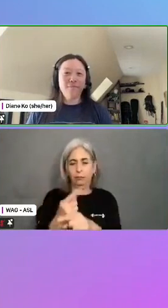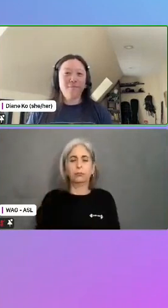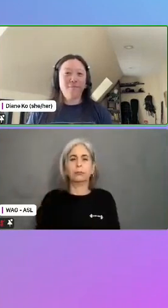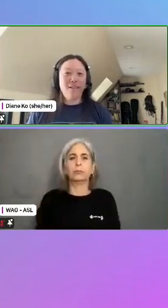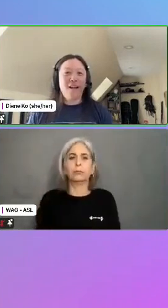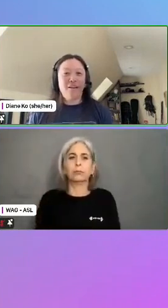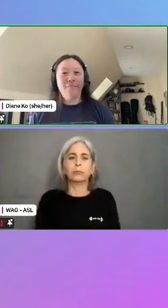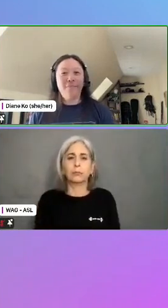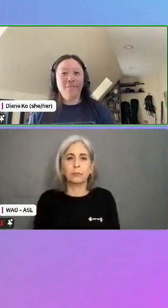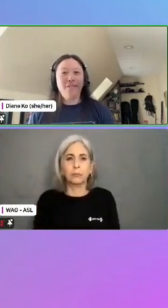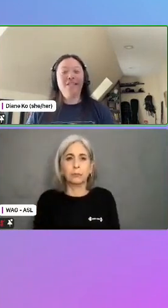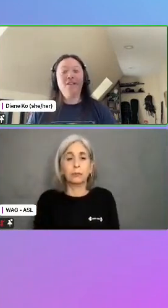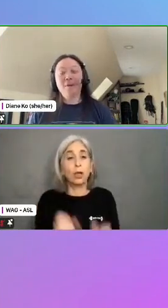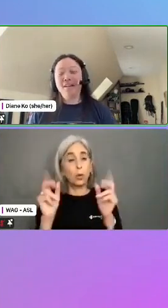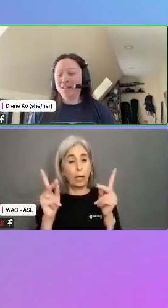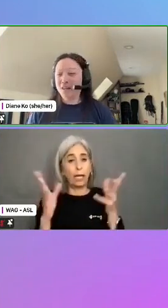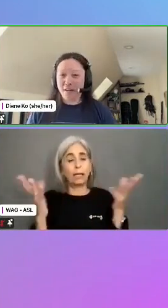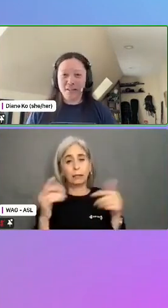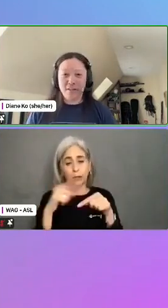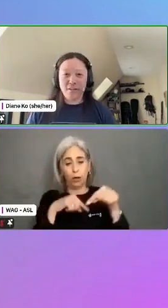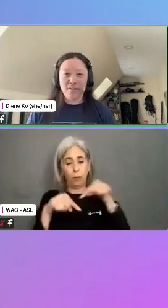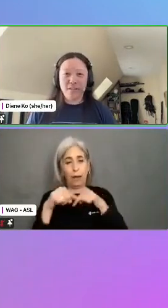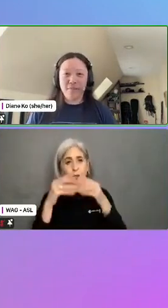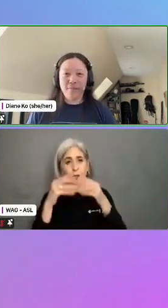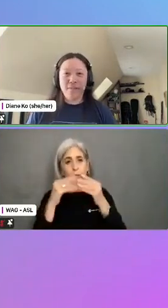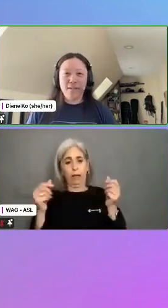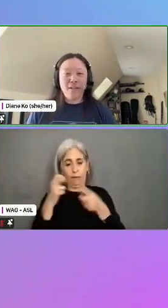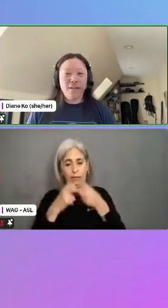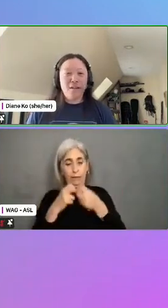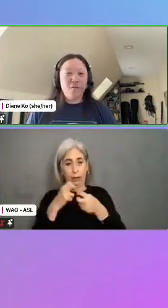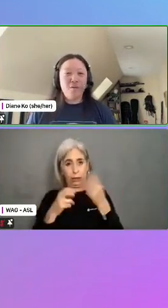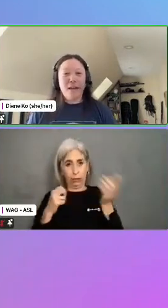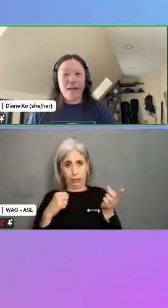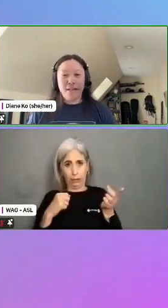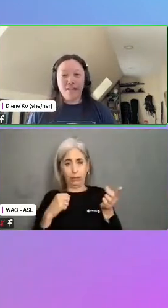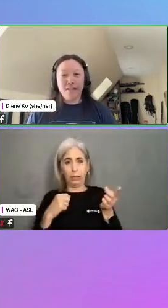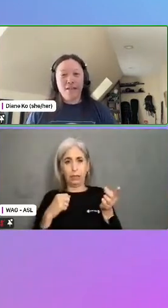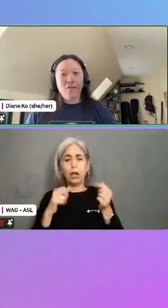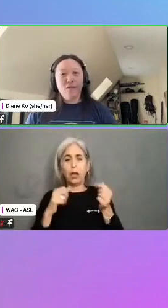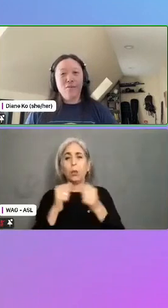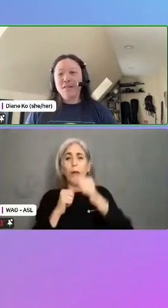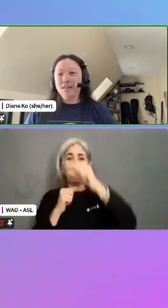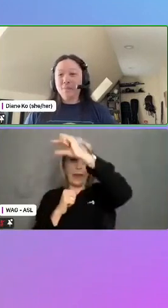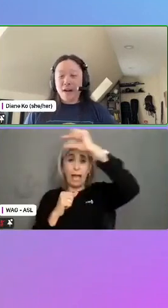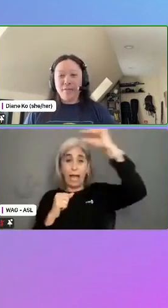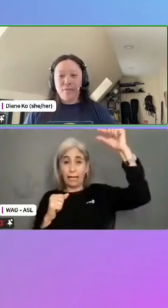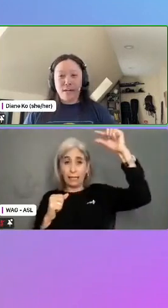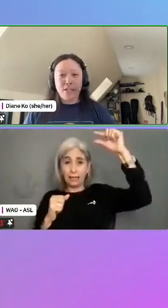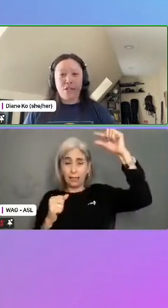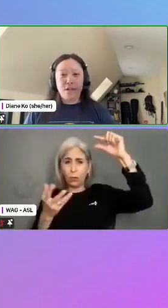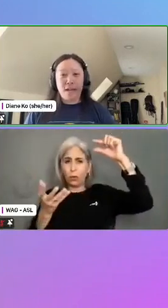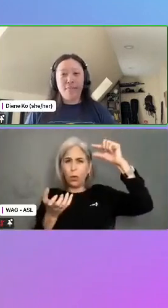where component might be used. We don't have a lot of control over whether our card component will be used or what